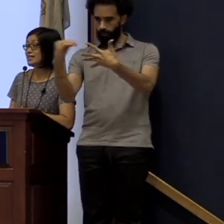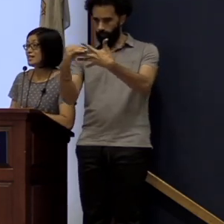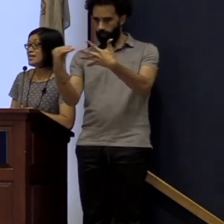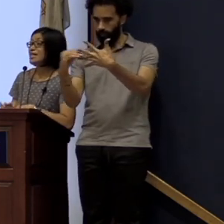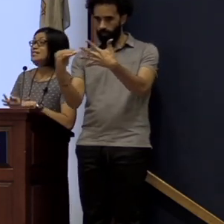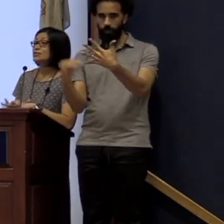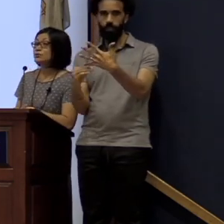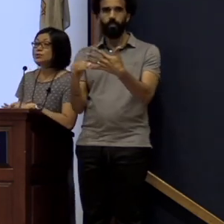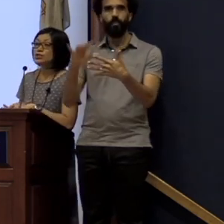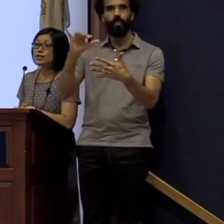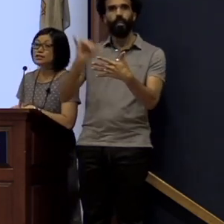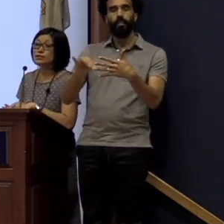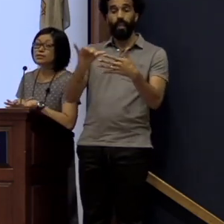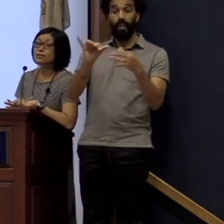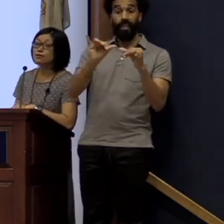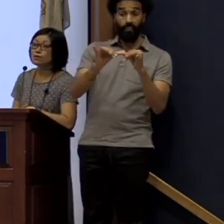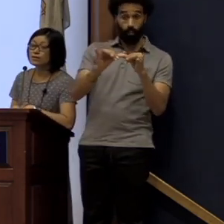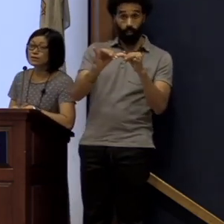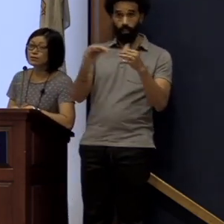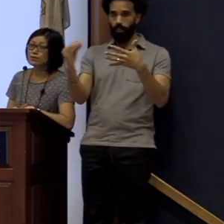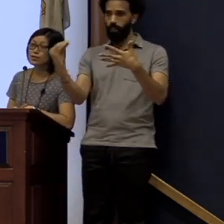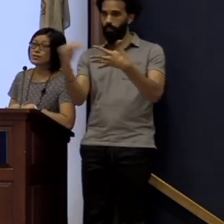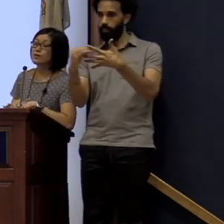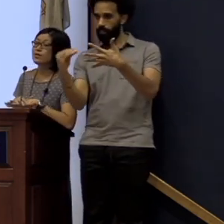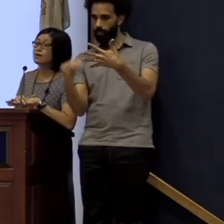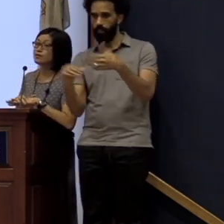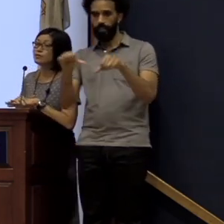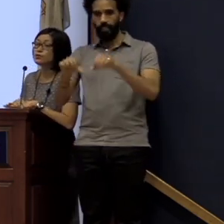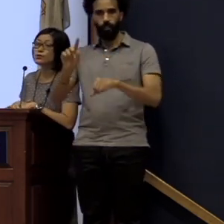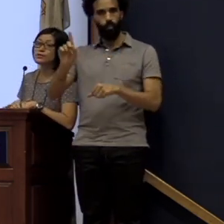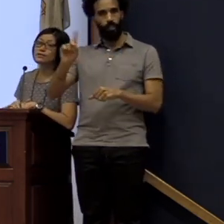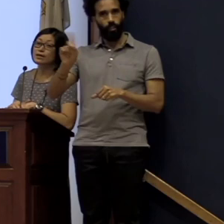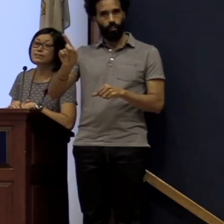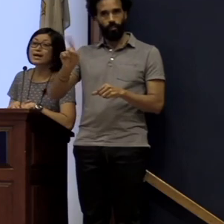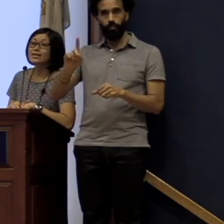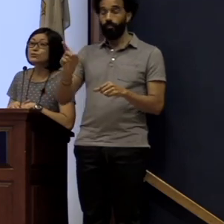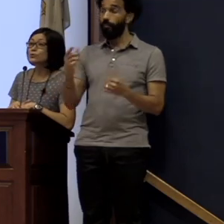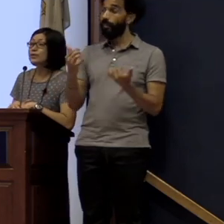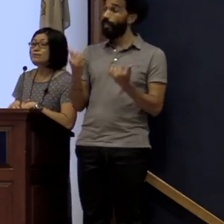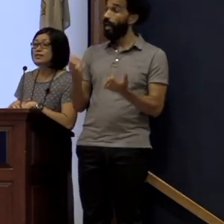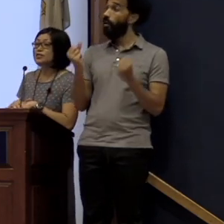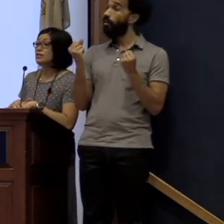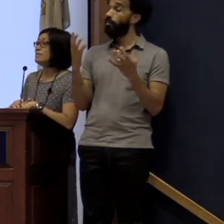It is also a challenge because a lot of k-12 teachers and I would argue the majority of them do not have an engineering background